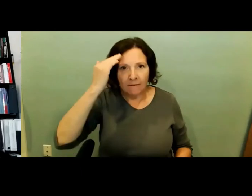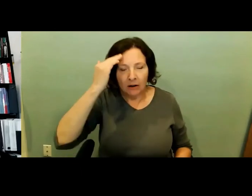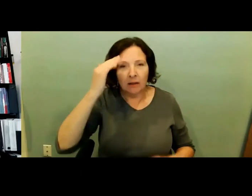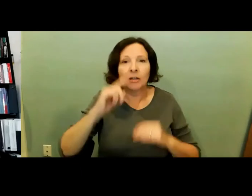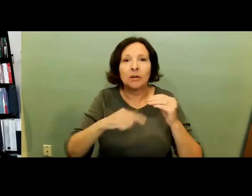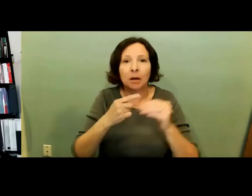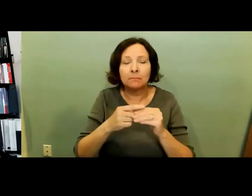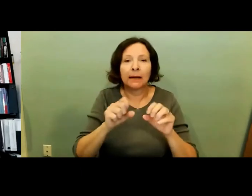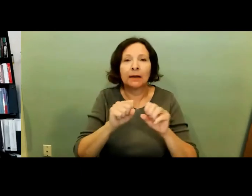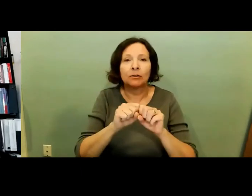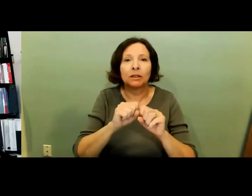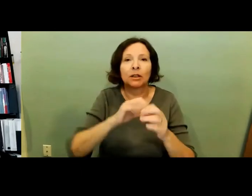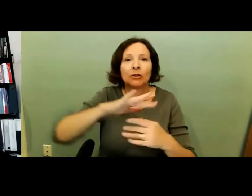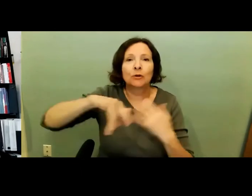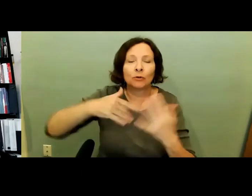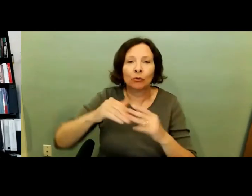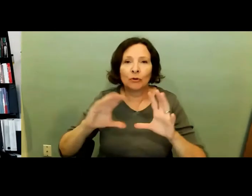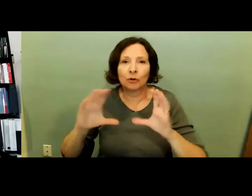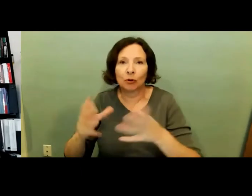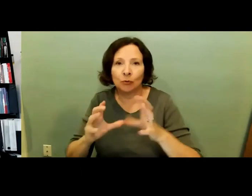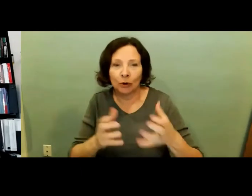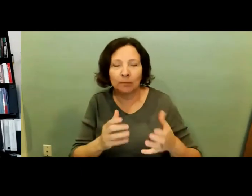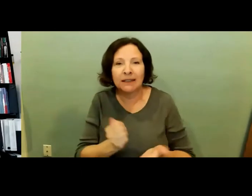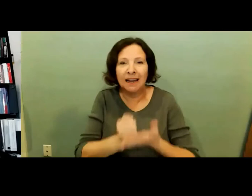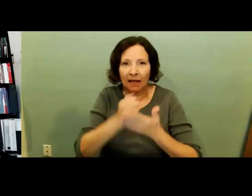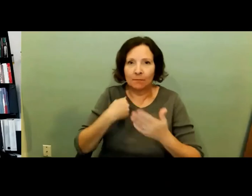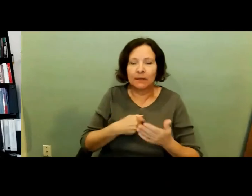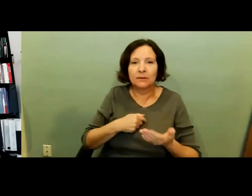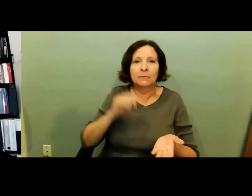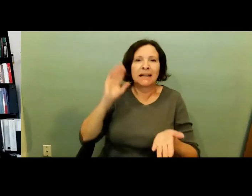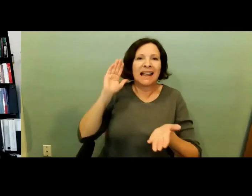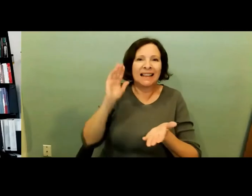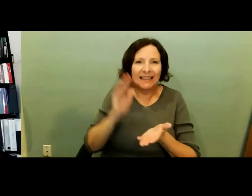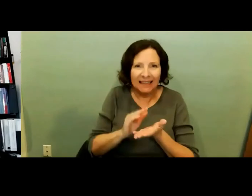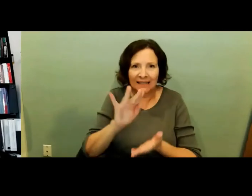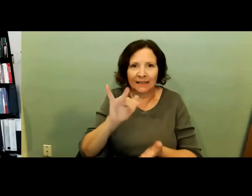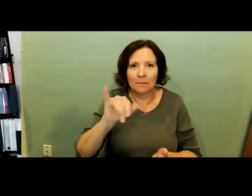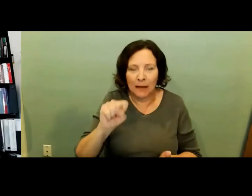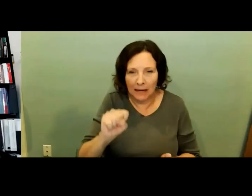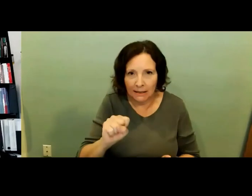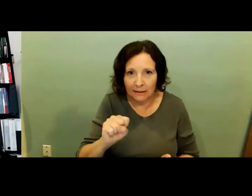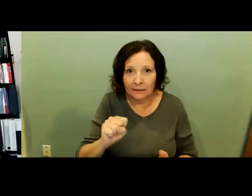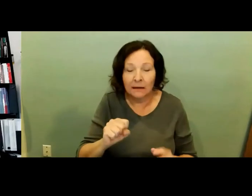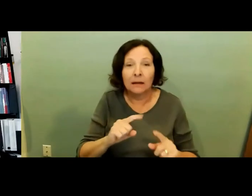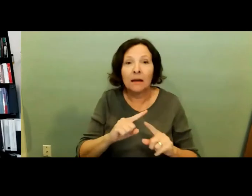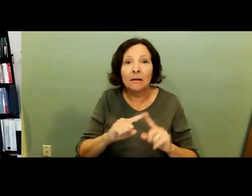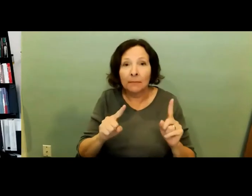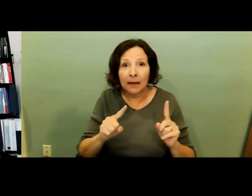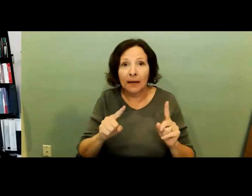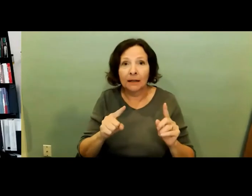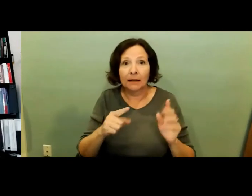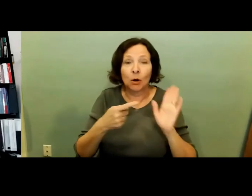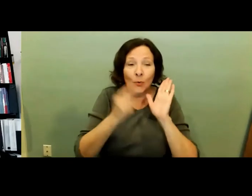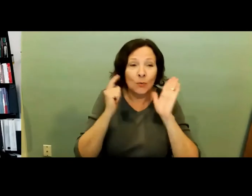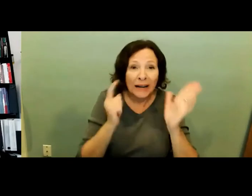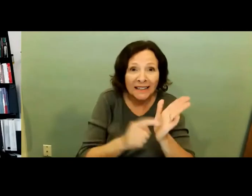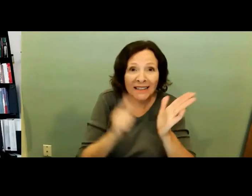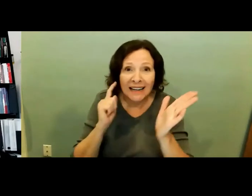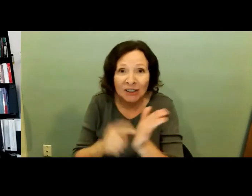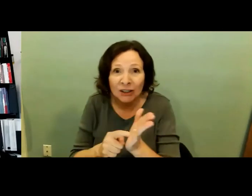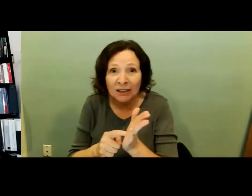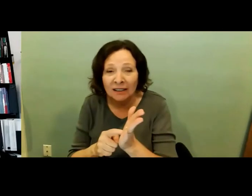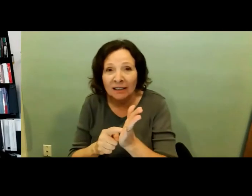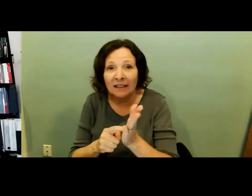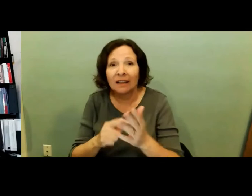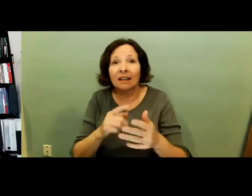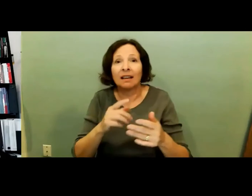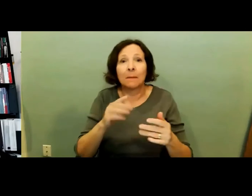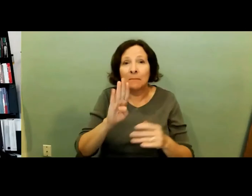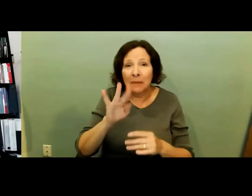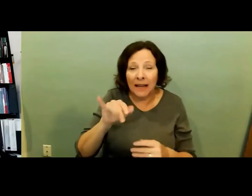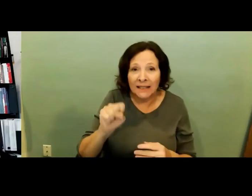unrecognized this. This is shaped by systemic forms of racism and if we rich to recognize and